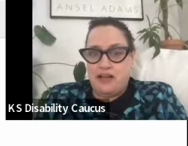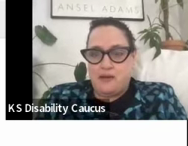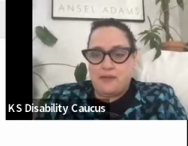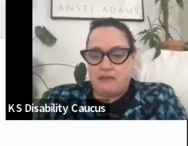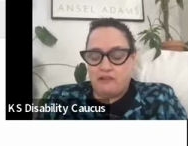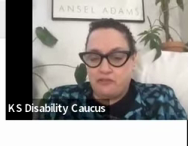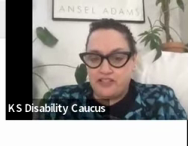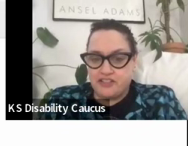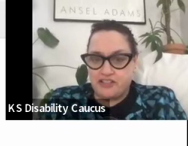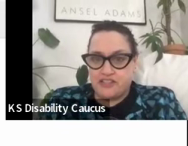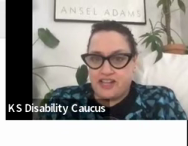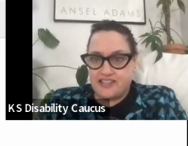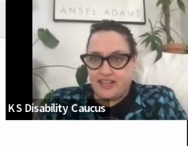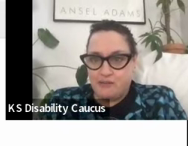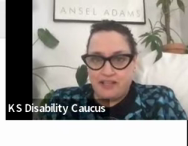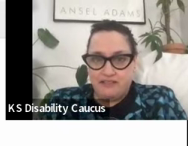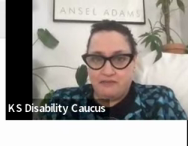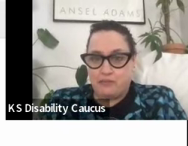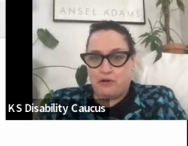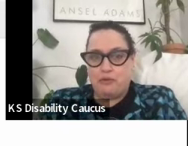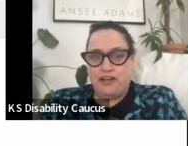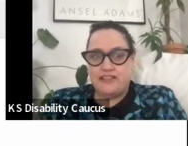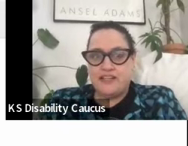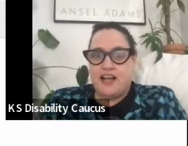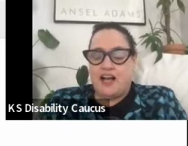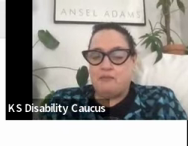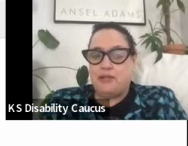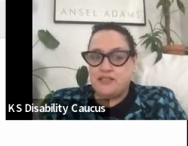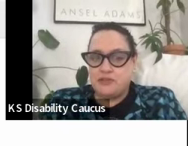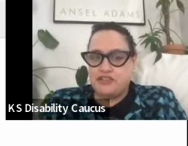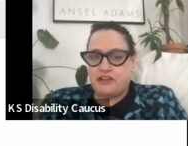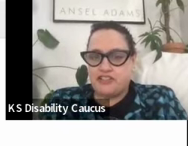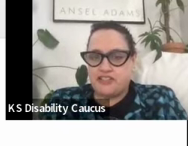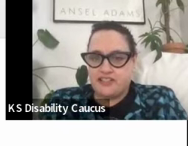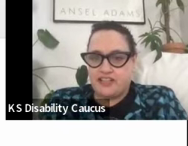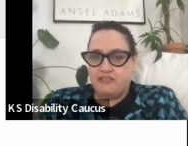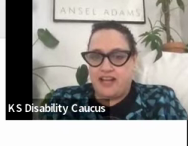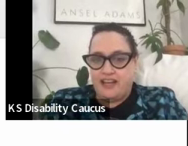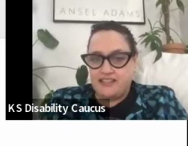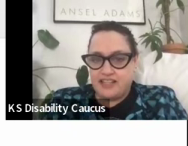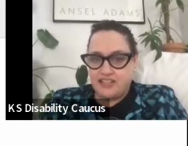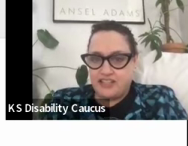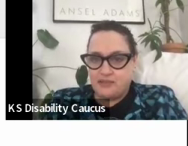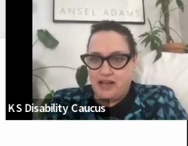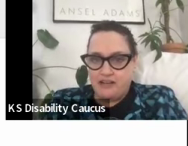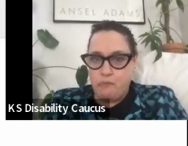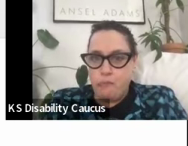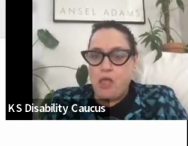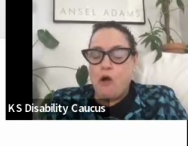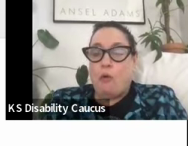We thank Jolene and Trina for doing that. Presenters said you can ask questions throughout as things come up.